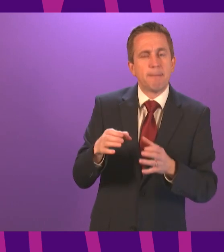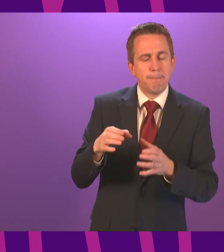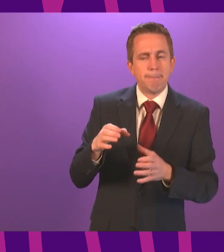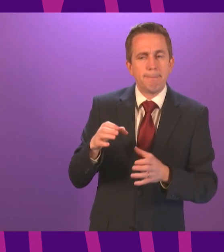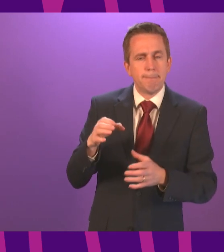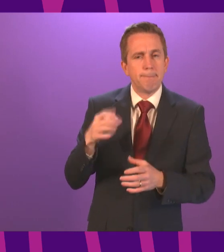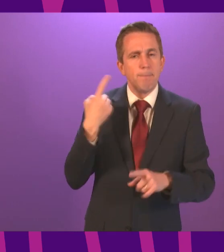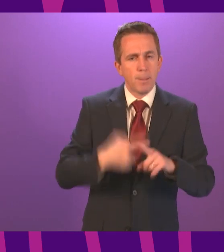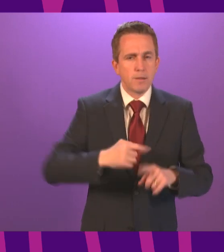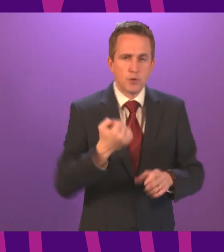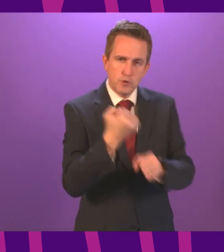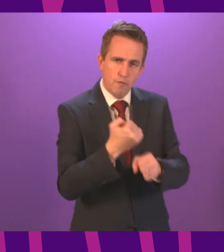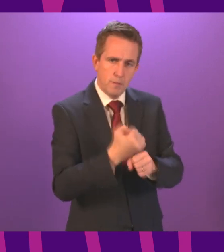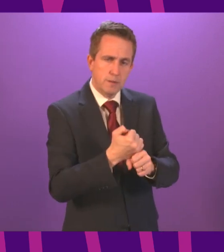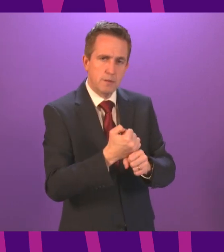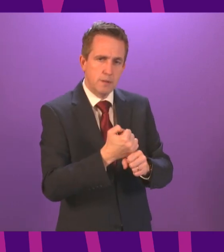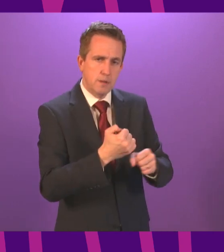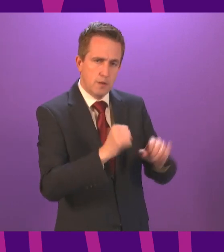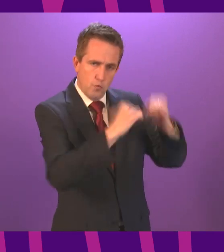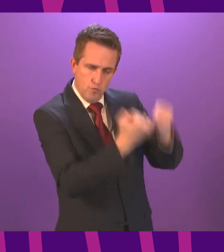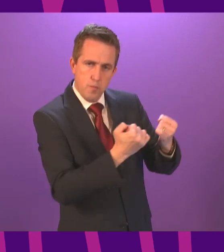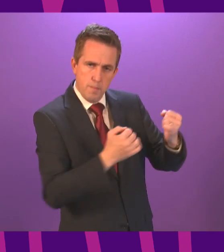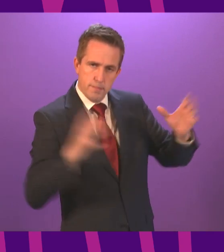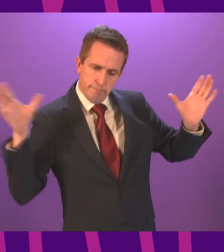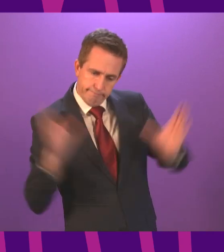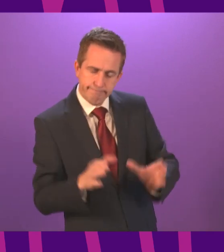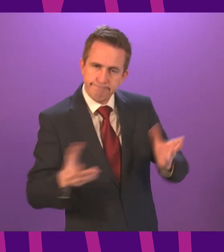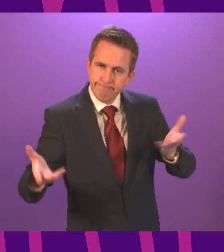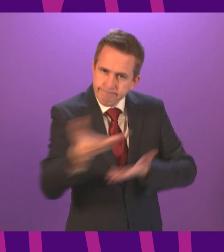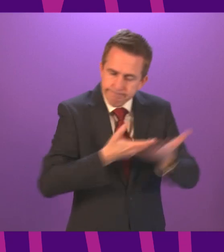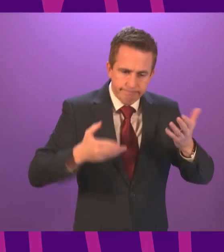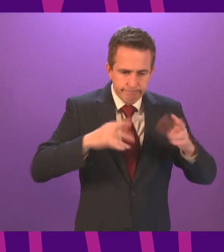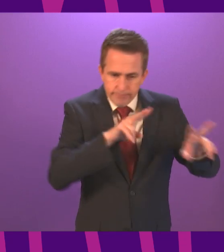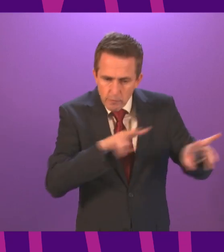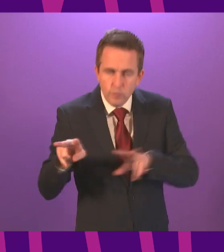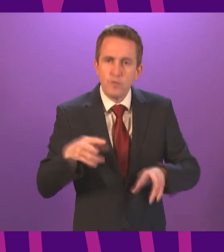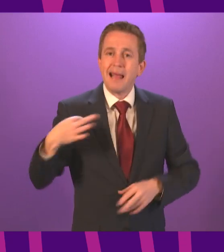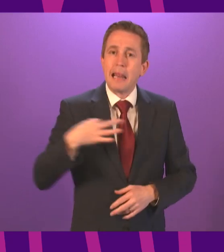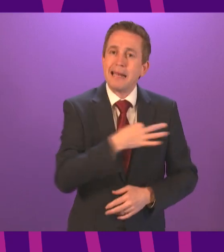harms group, of the most recent clinical data and the data for the basket of indicators